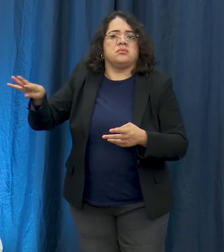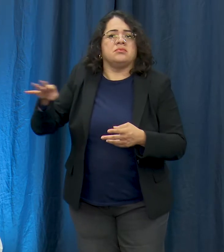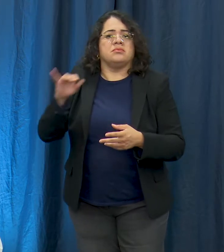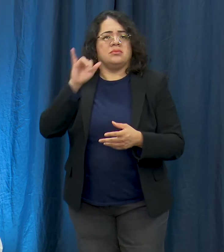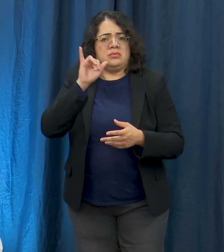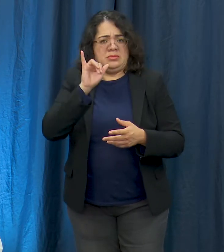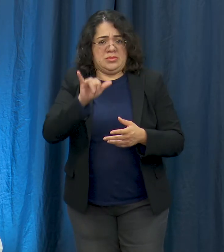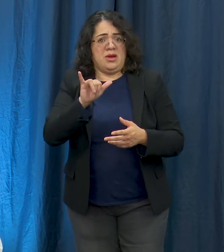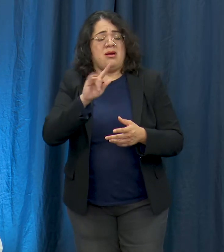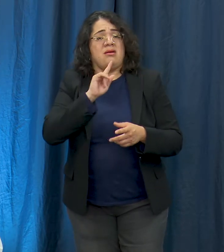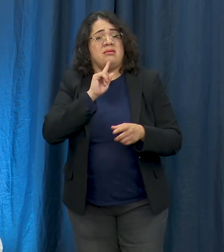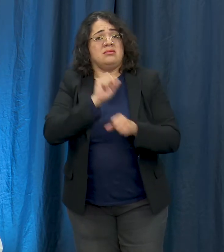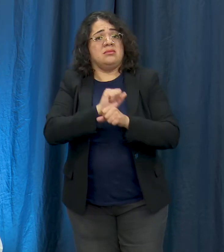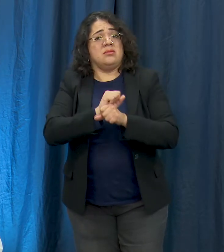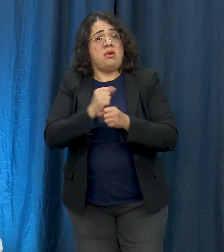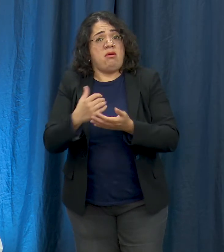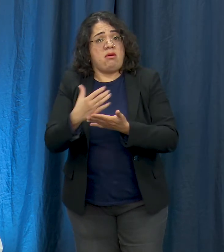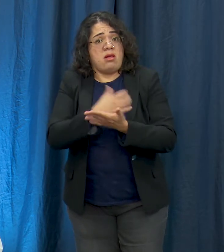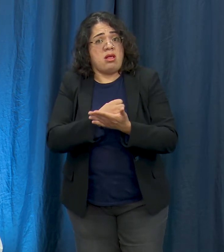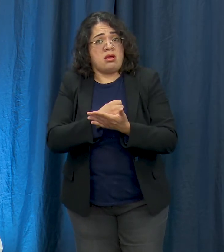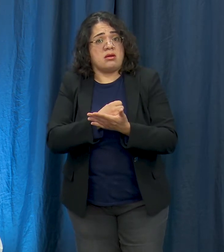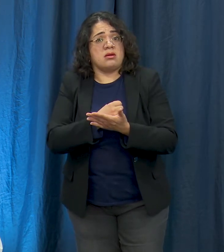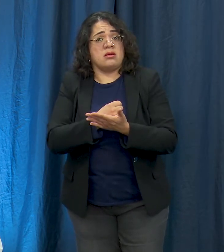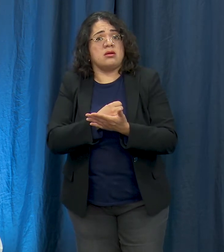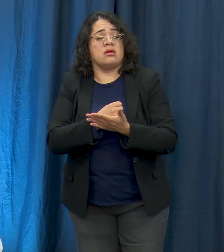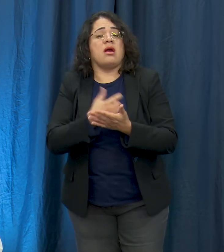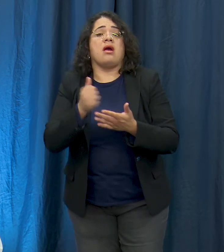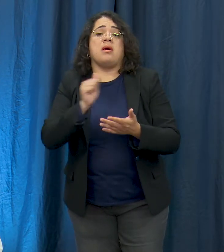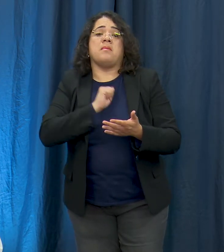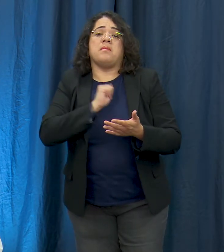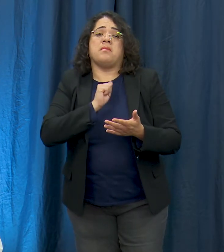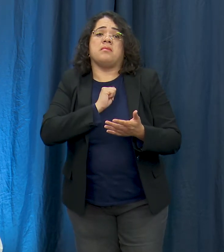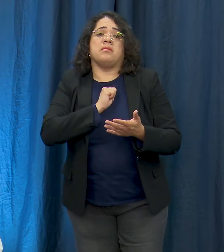collected however I did a little bit of research and it's actually not being